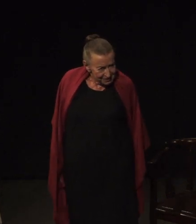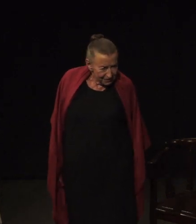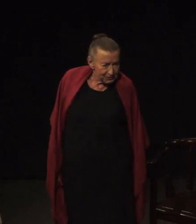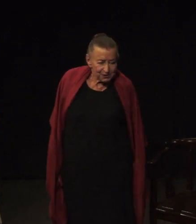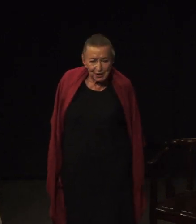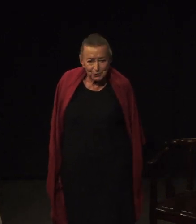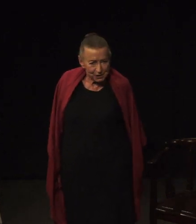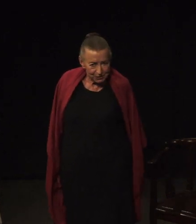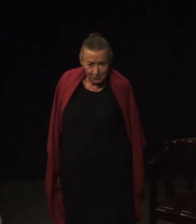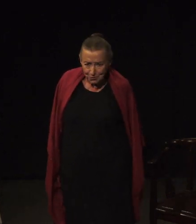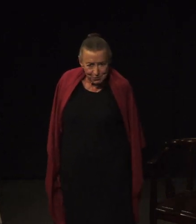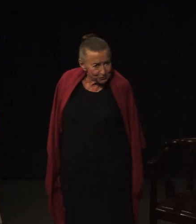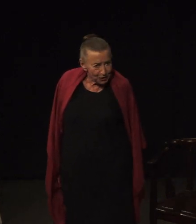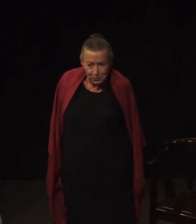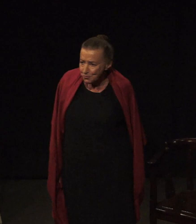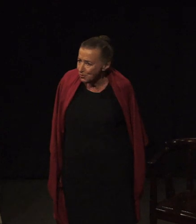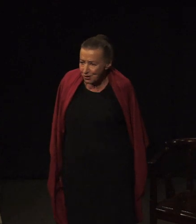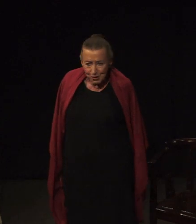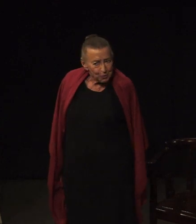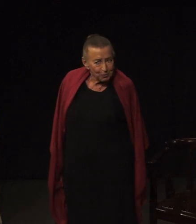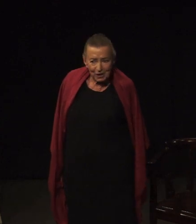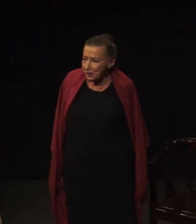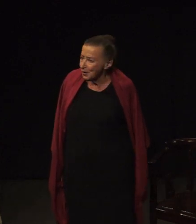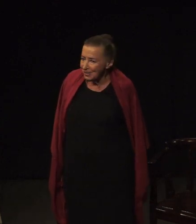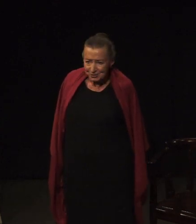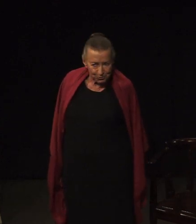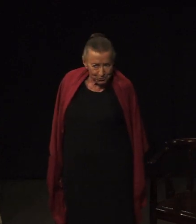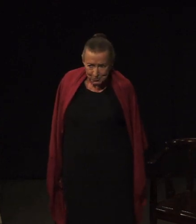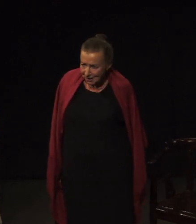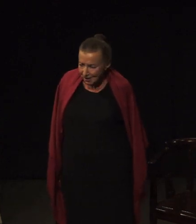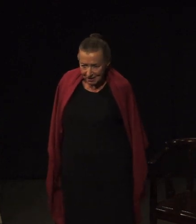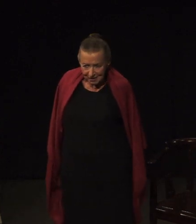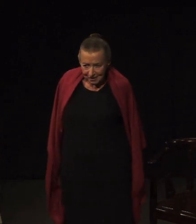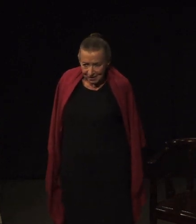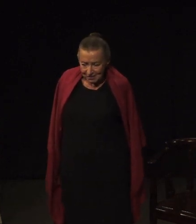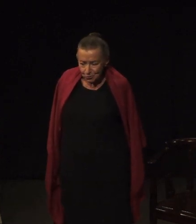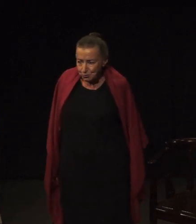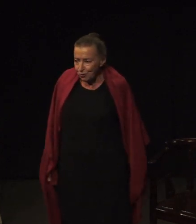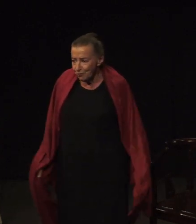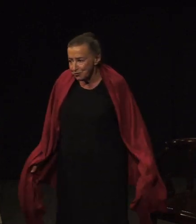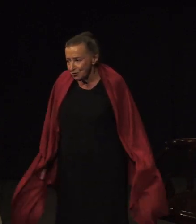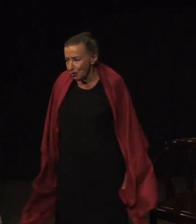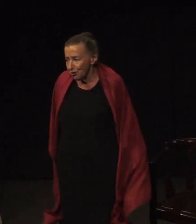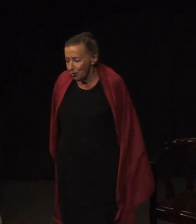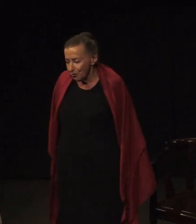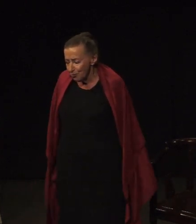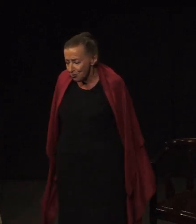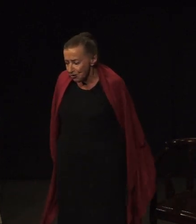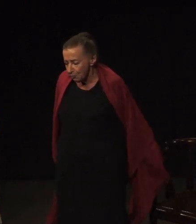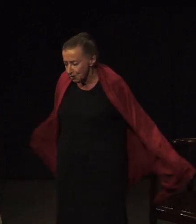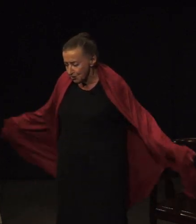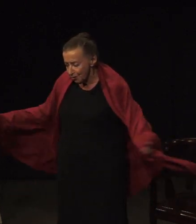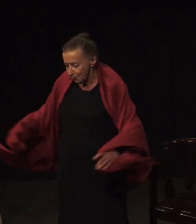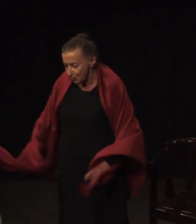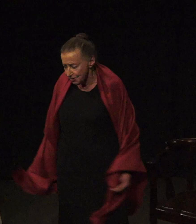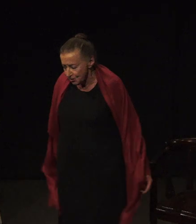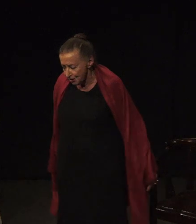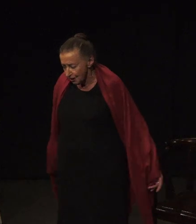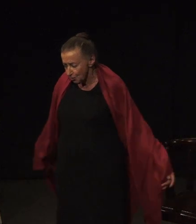Tadeusz trembled, turned deathly pale, he stamped his foot and spat out: